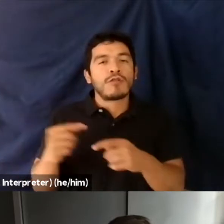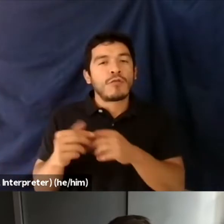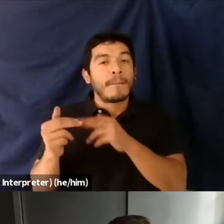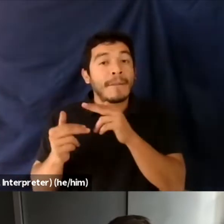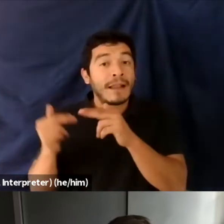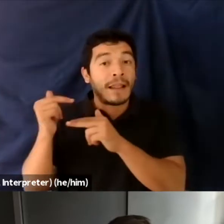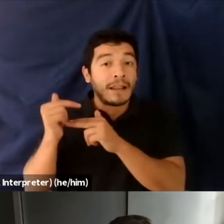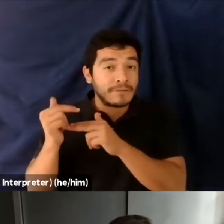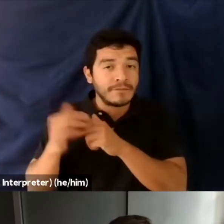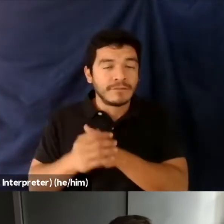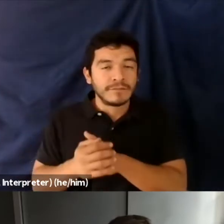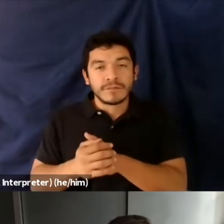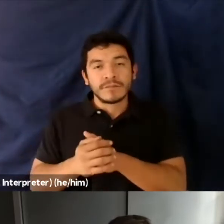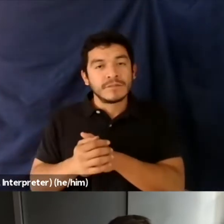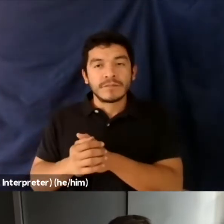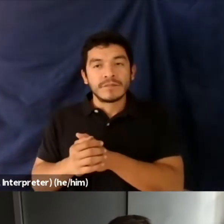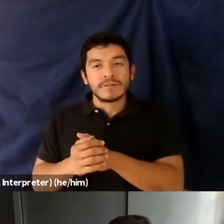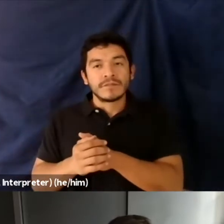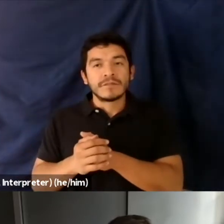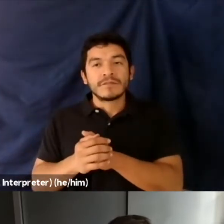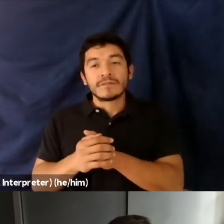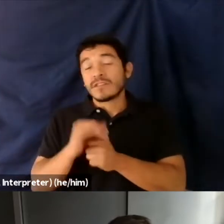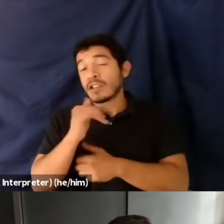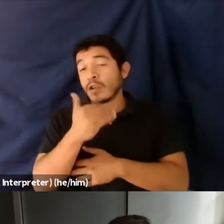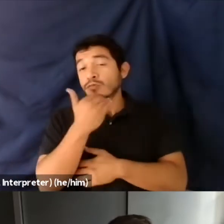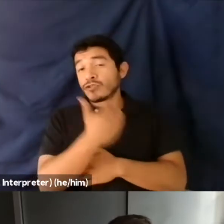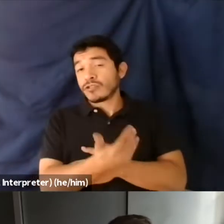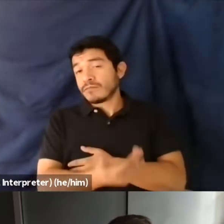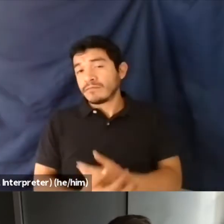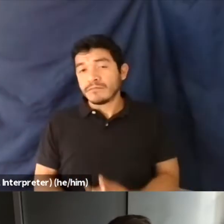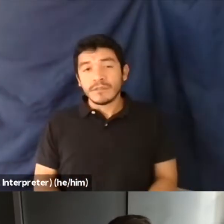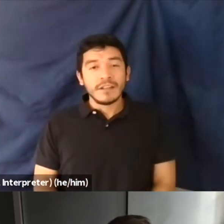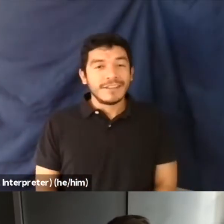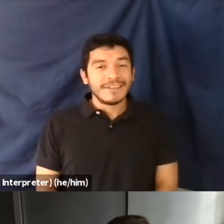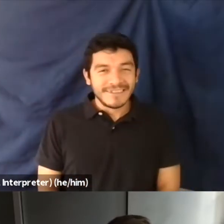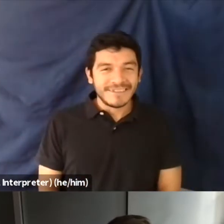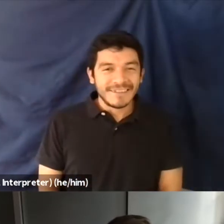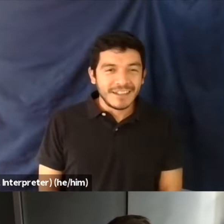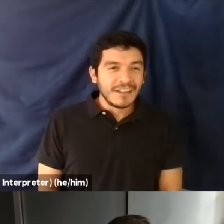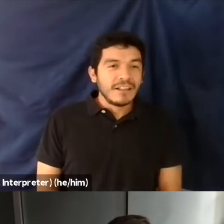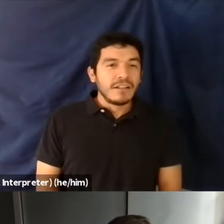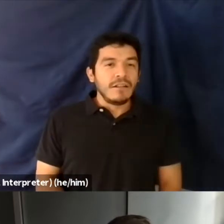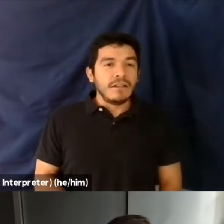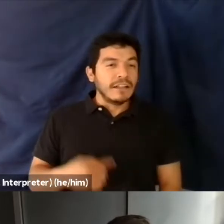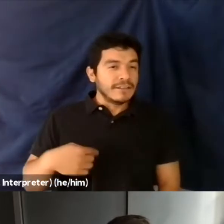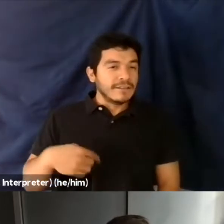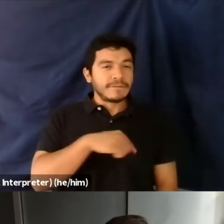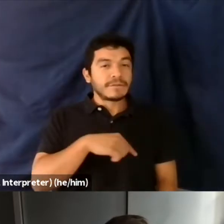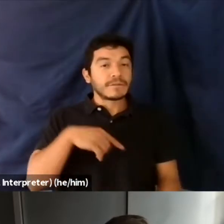So that was, you know, okay. And we were out to like, we were out to break new ground.